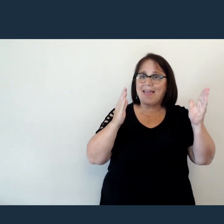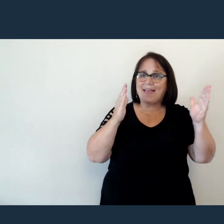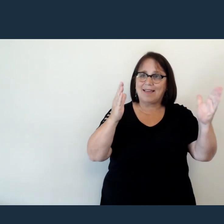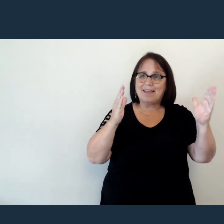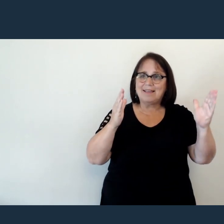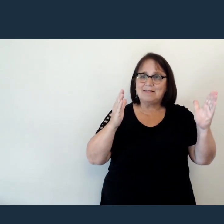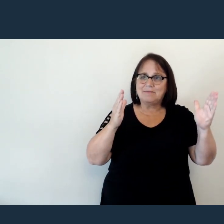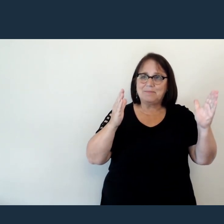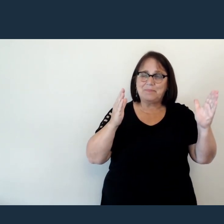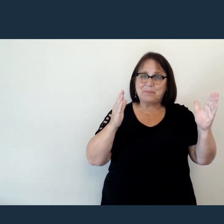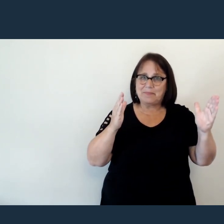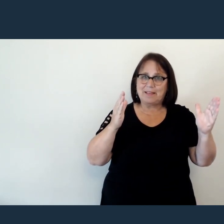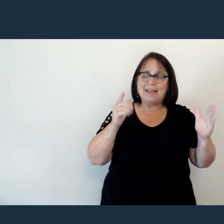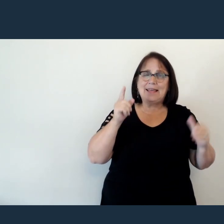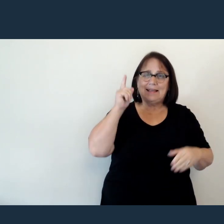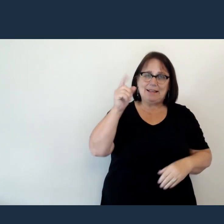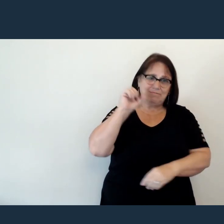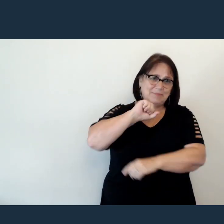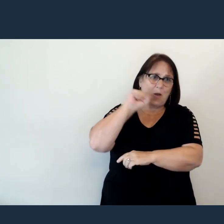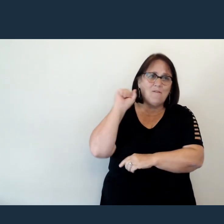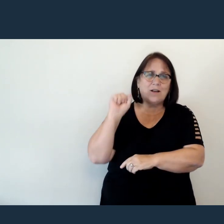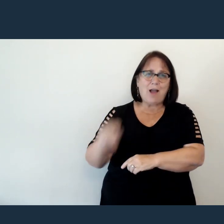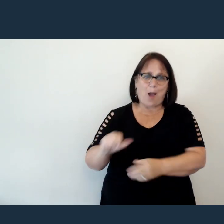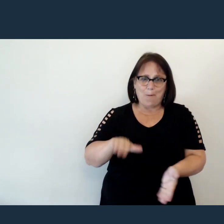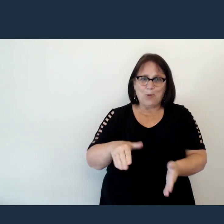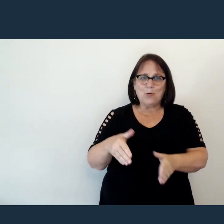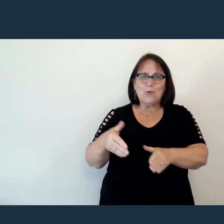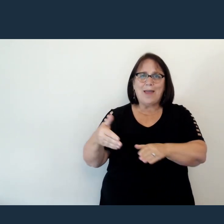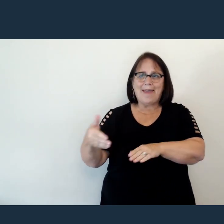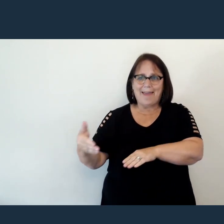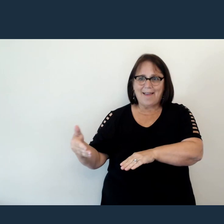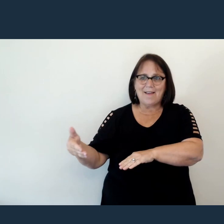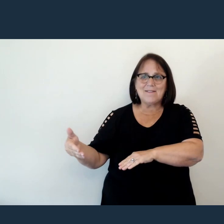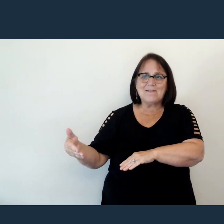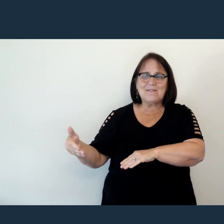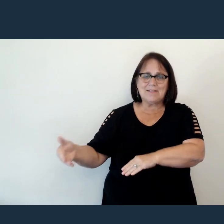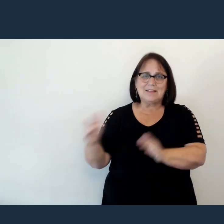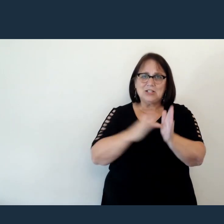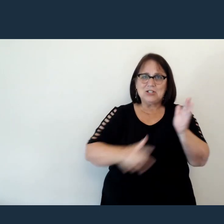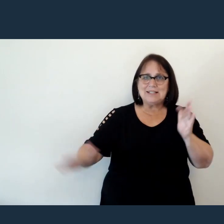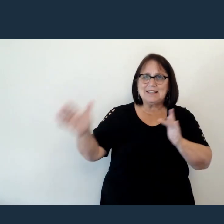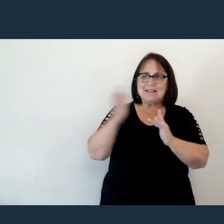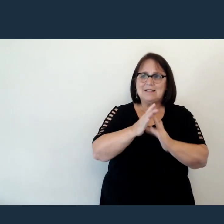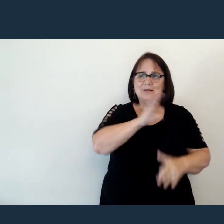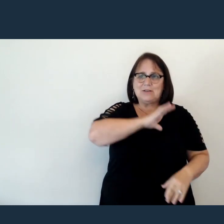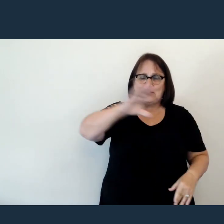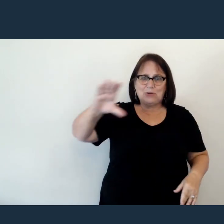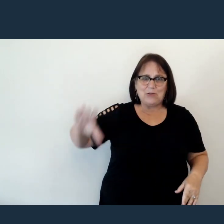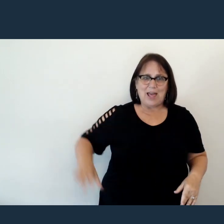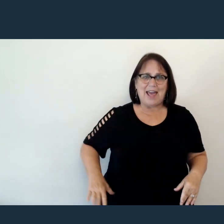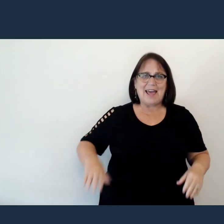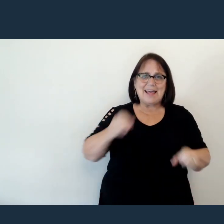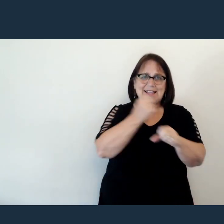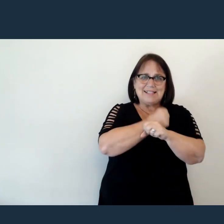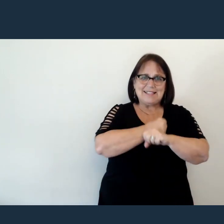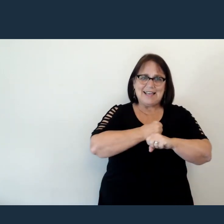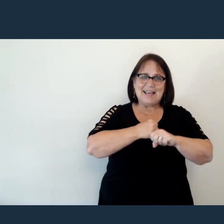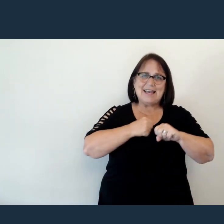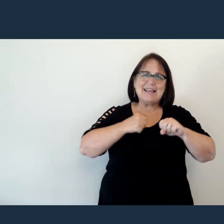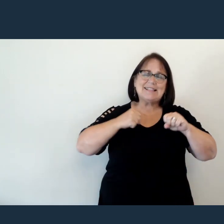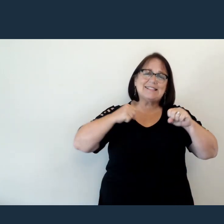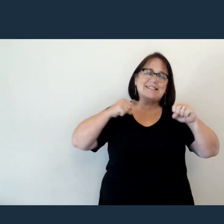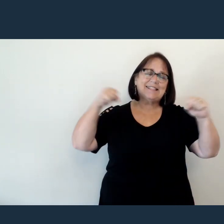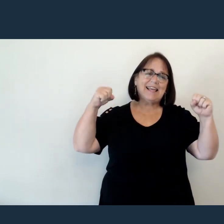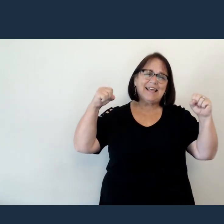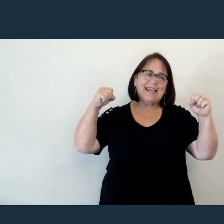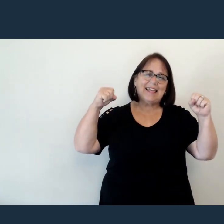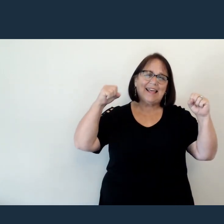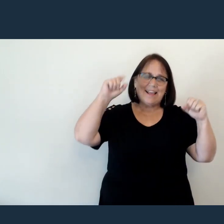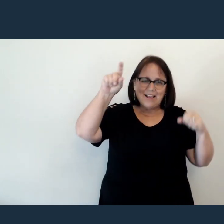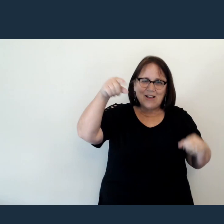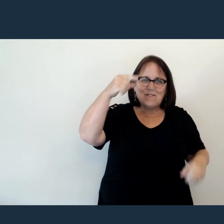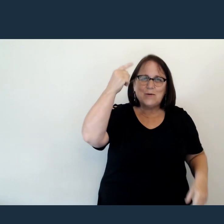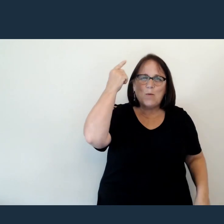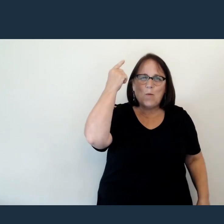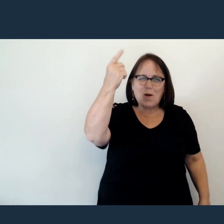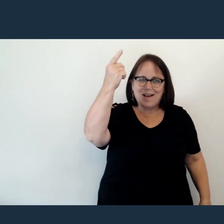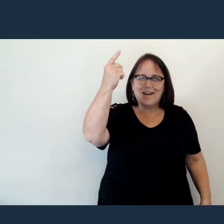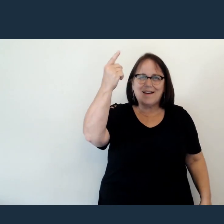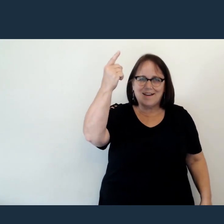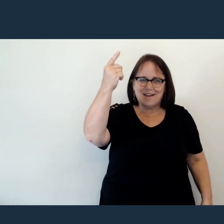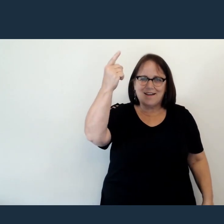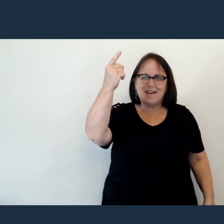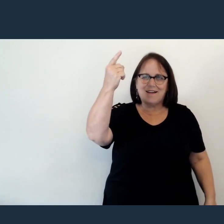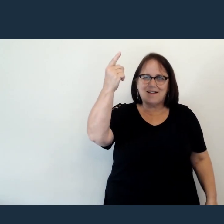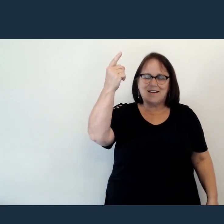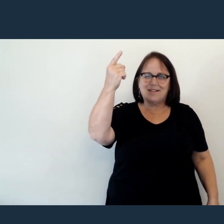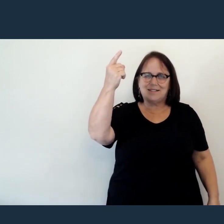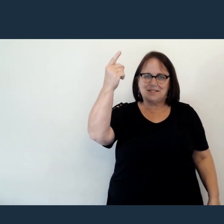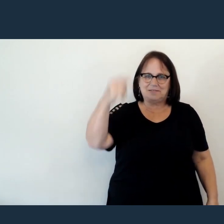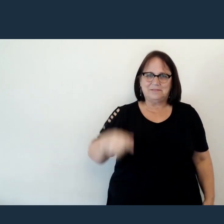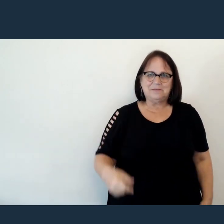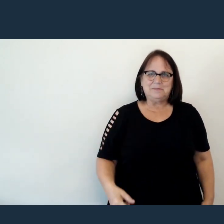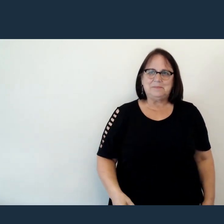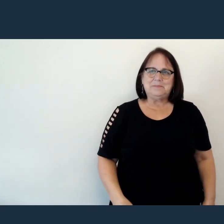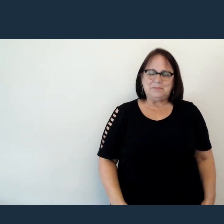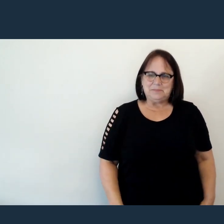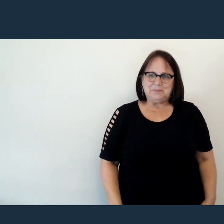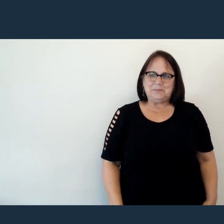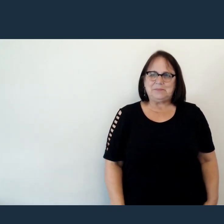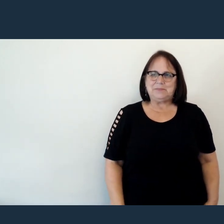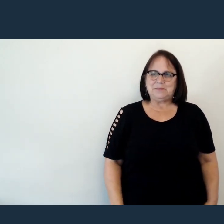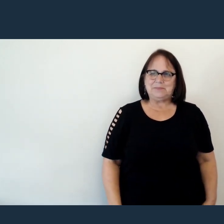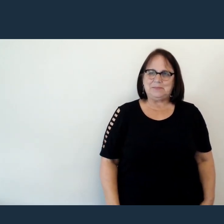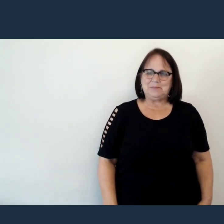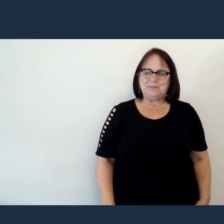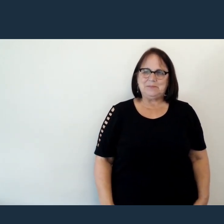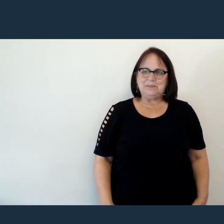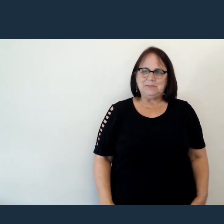The grave is overcome Jesus is the Christ, the saving One